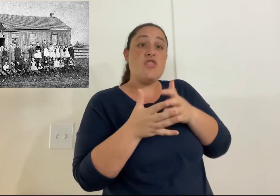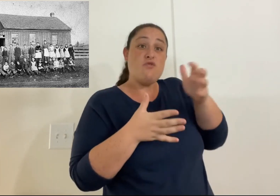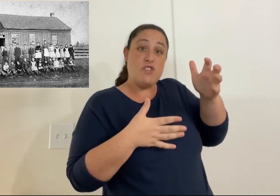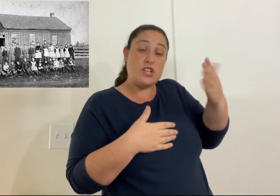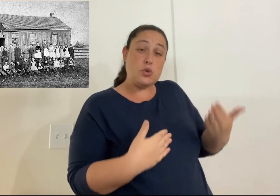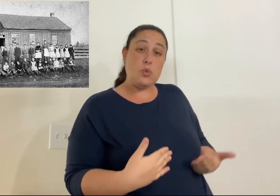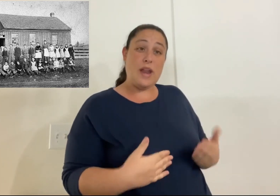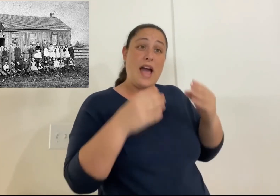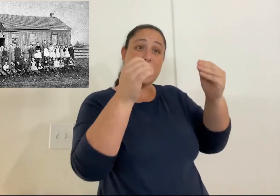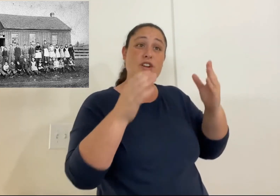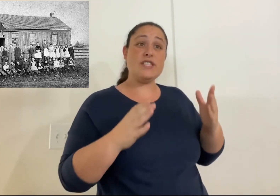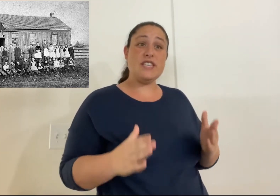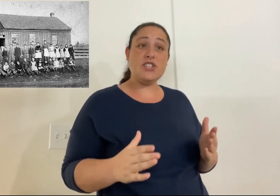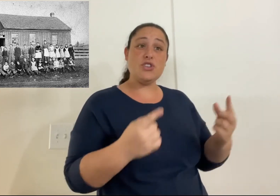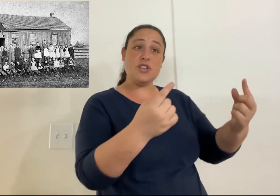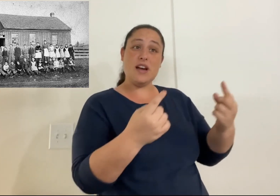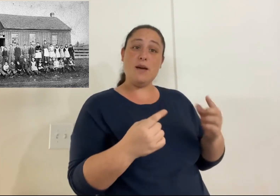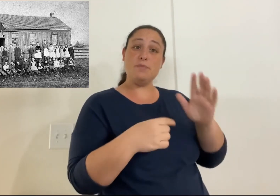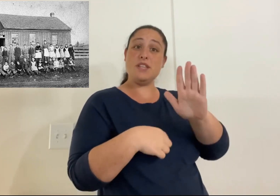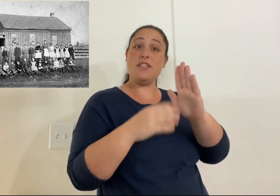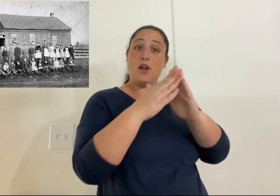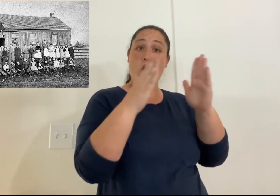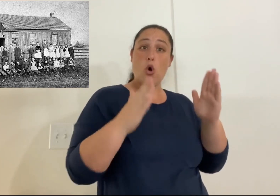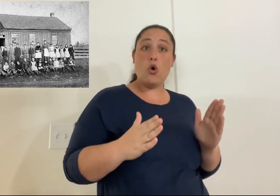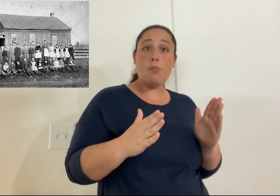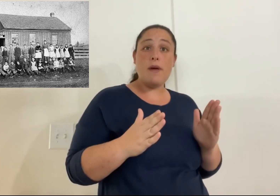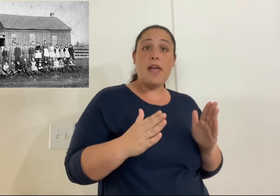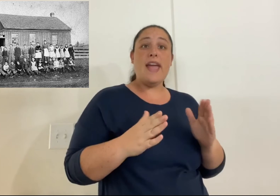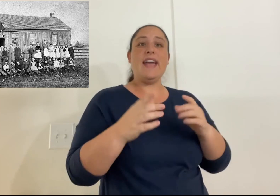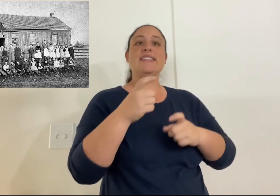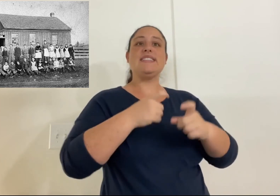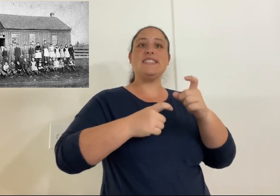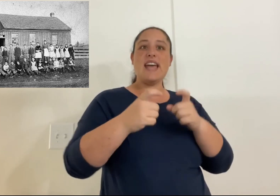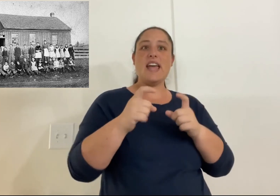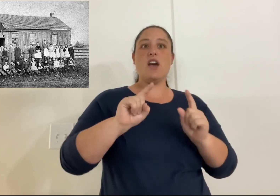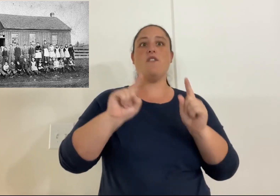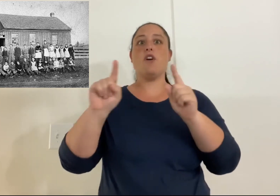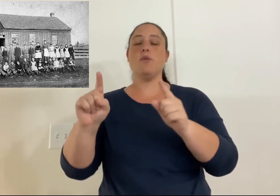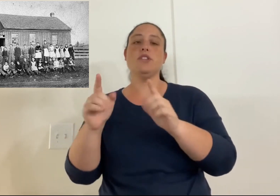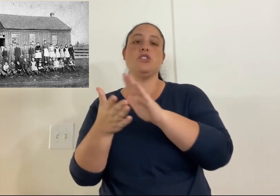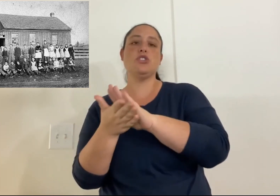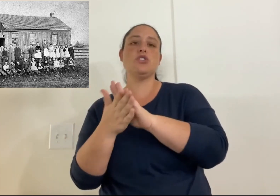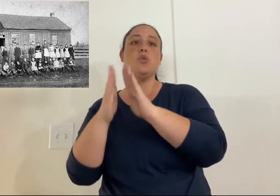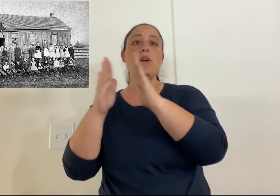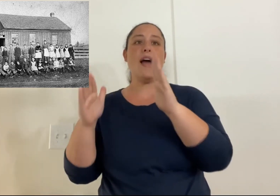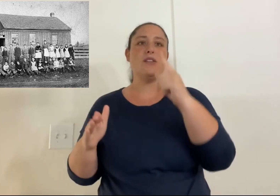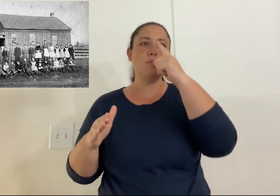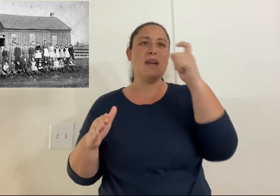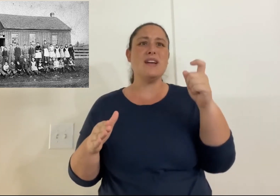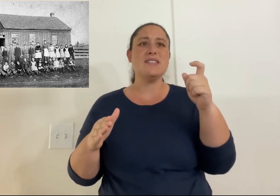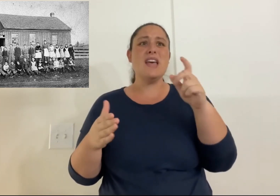The rich would hire a teacher to come to their home instead of going to schoolhouses because